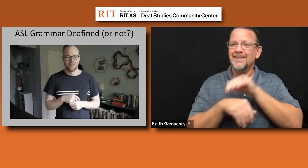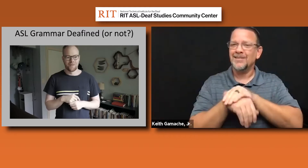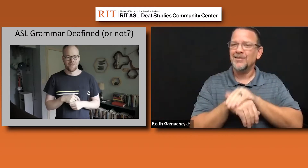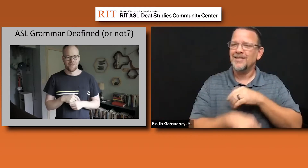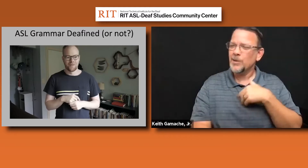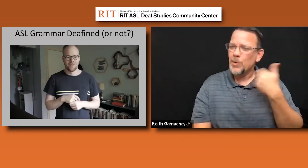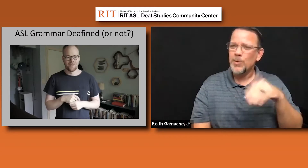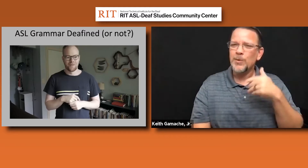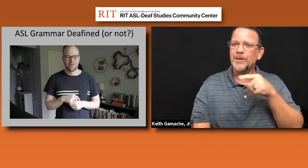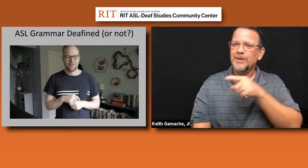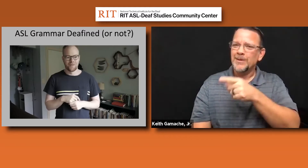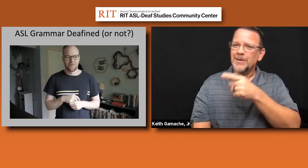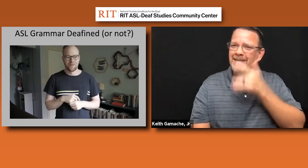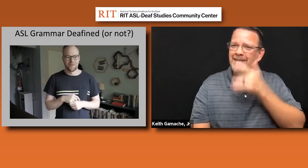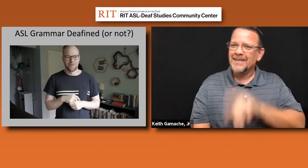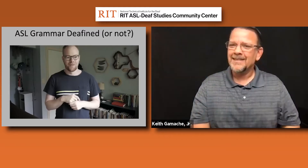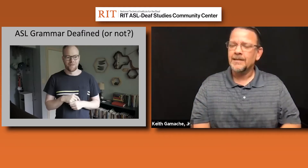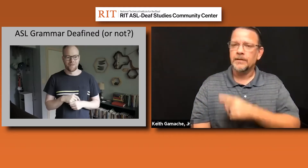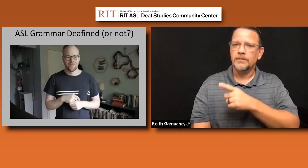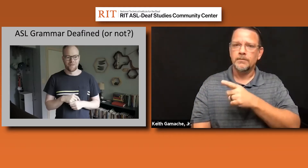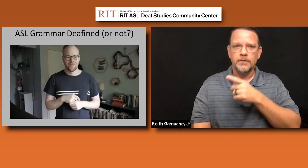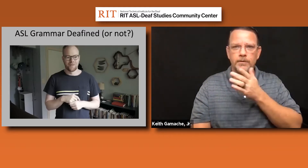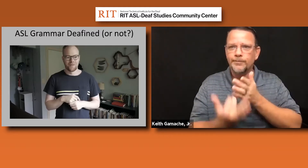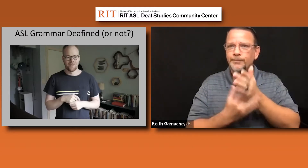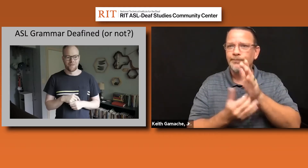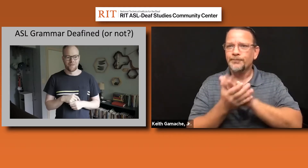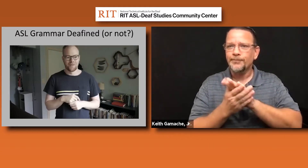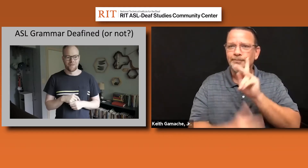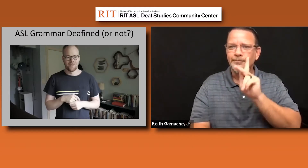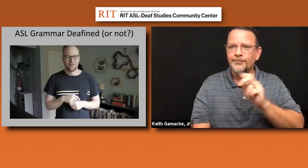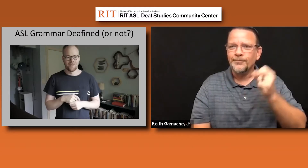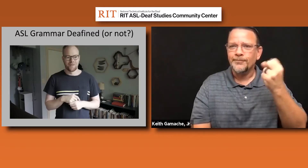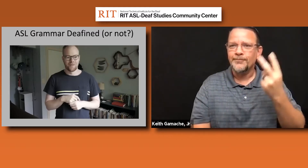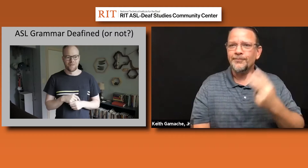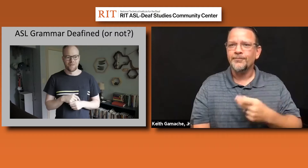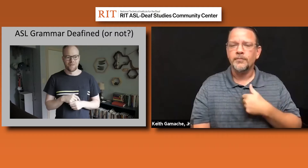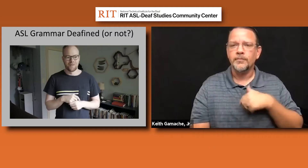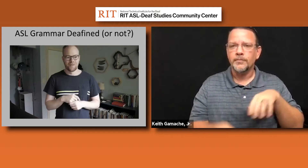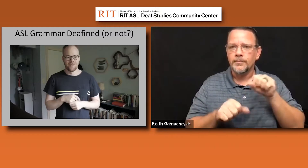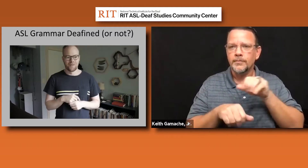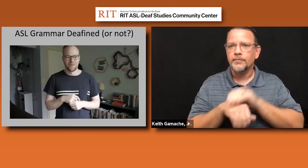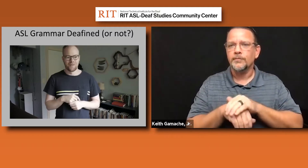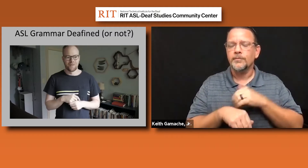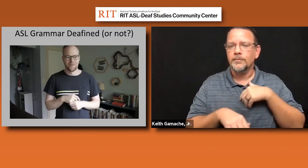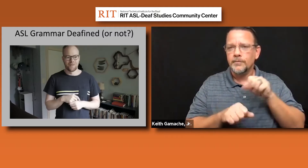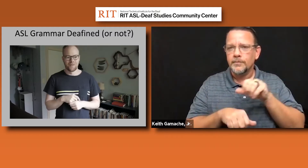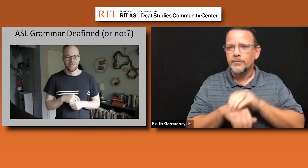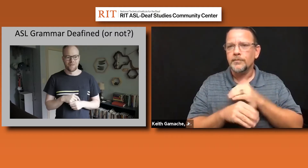and, again, when we think about English, students take English all through their K-12 career.